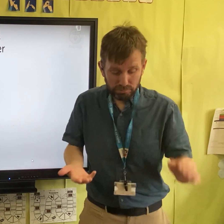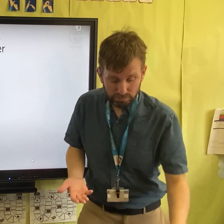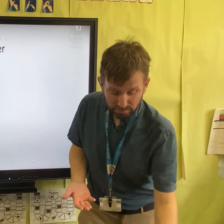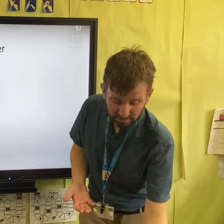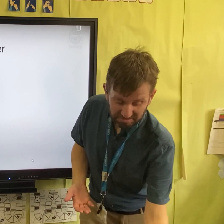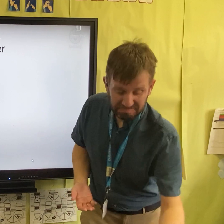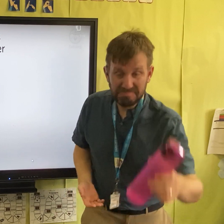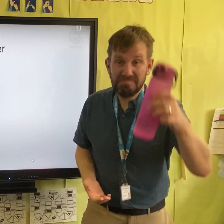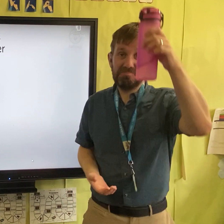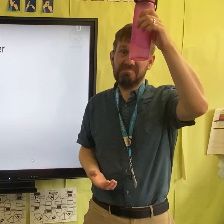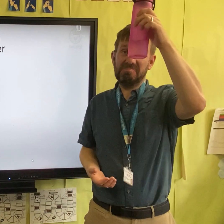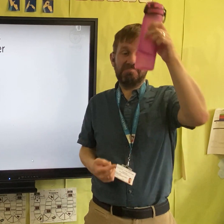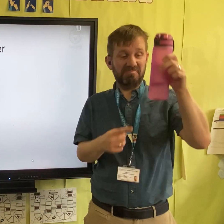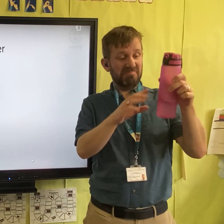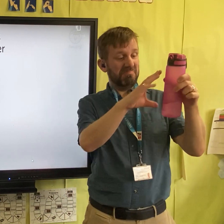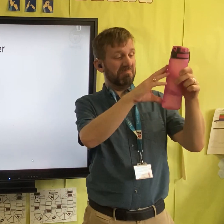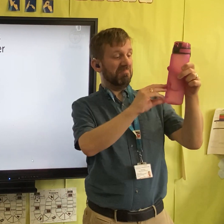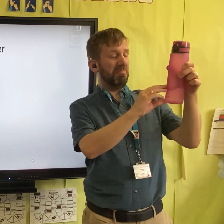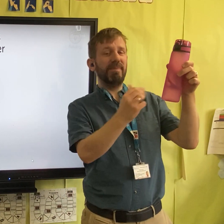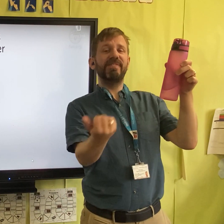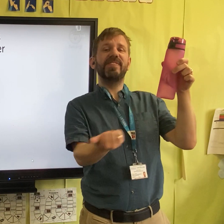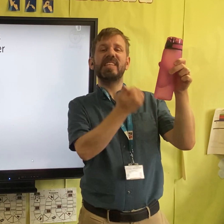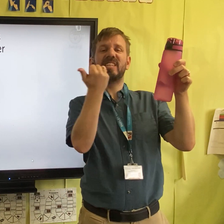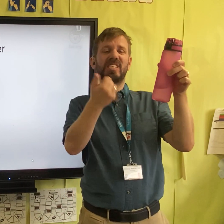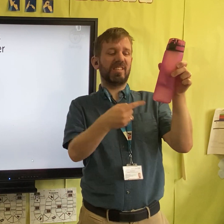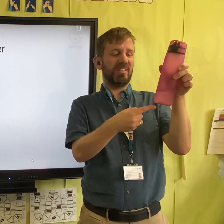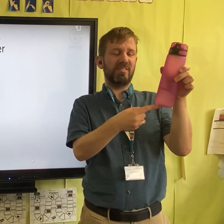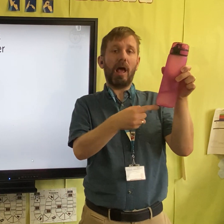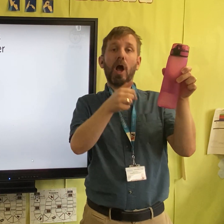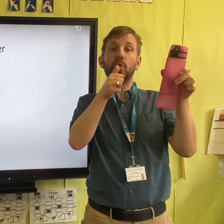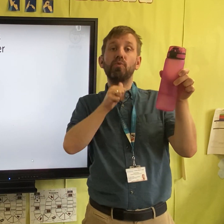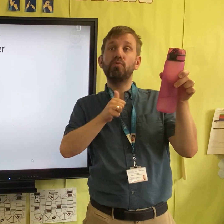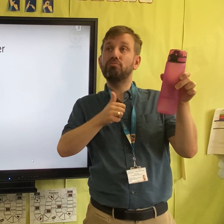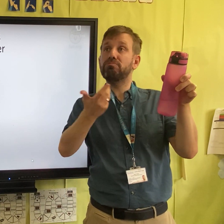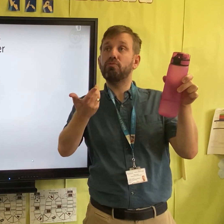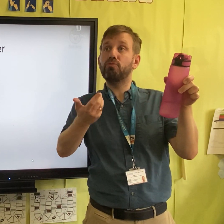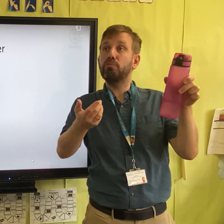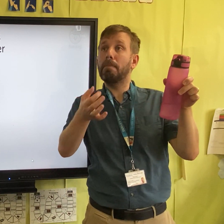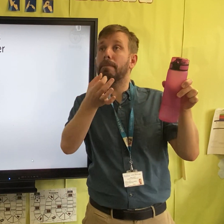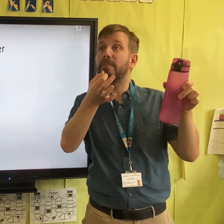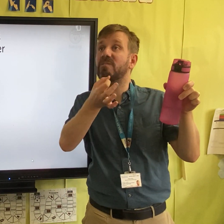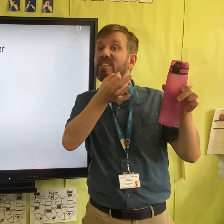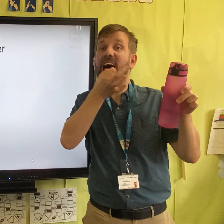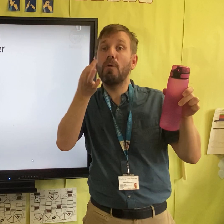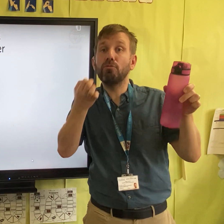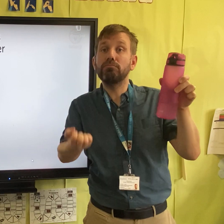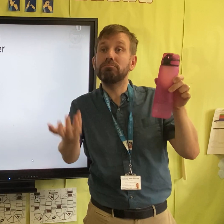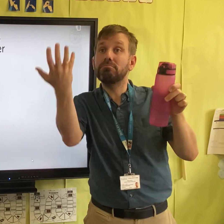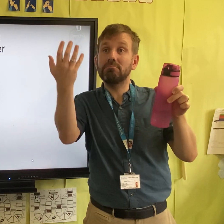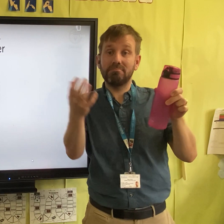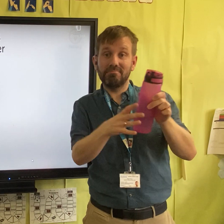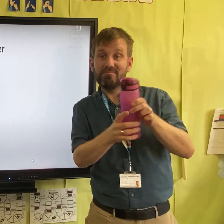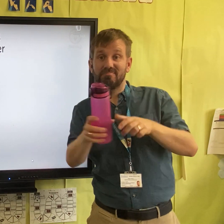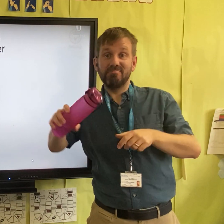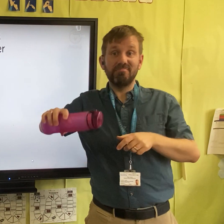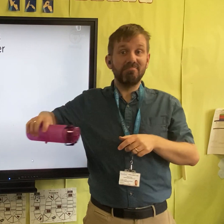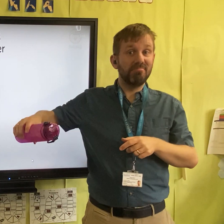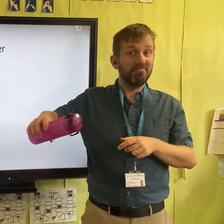For example, we've got some water left, I've finished that but I could use that maybe to pour